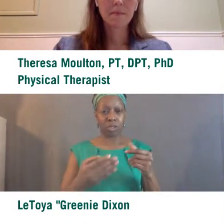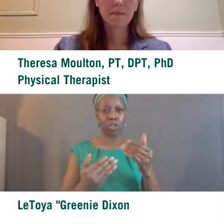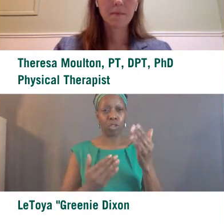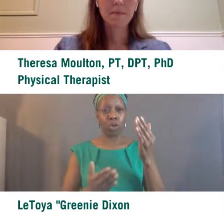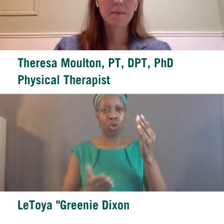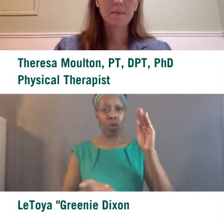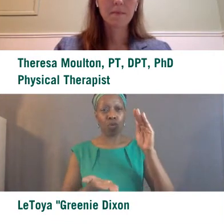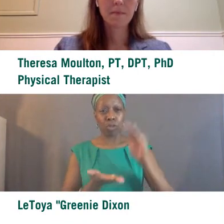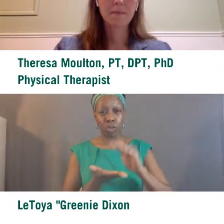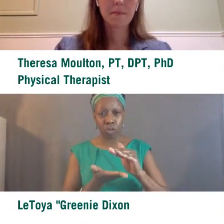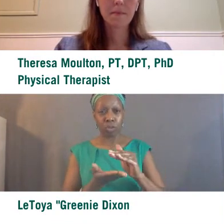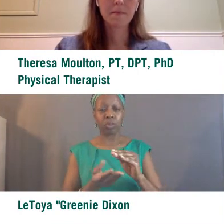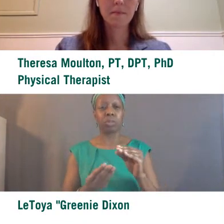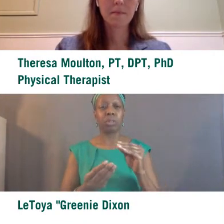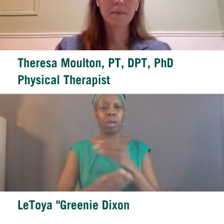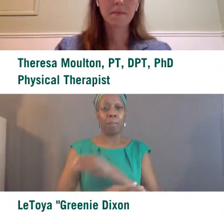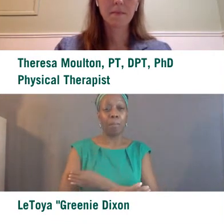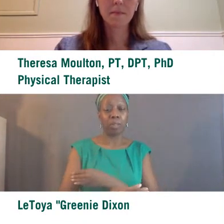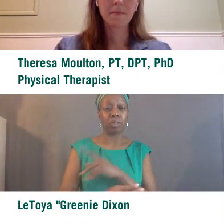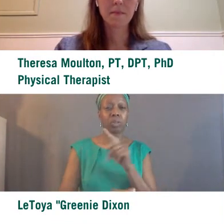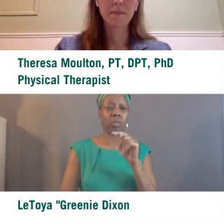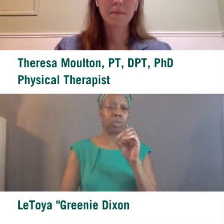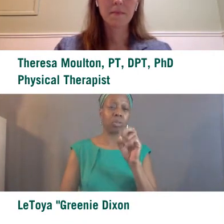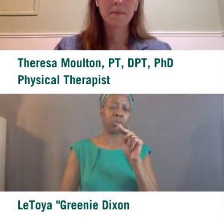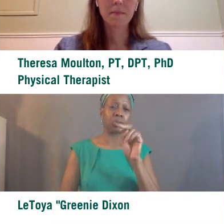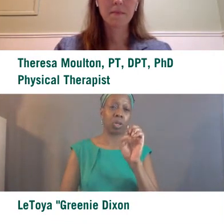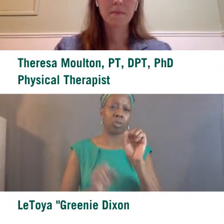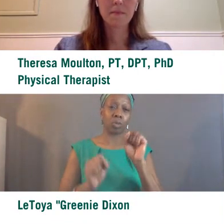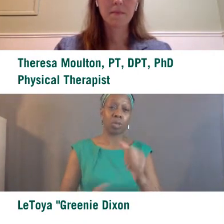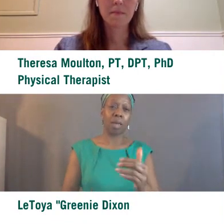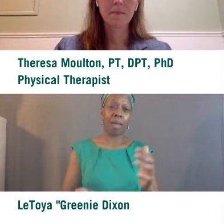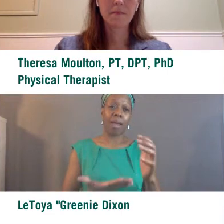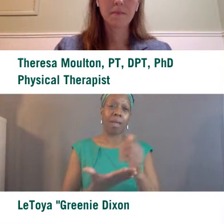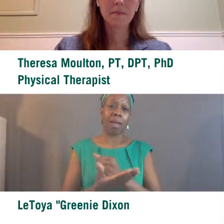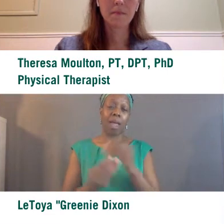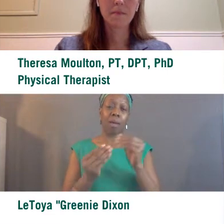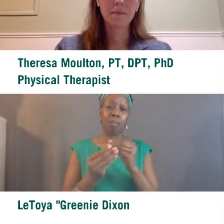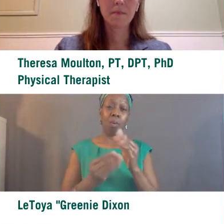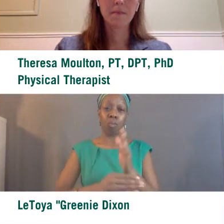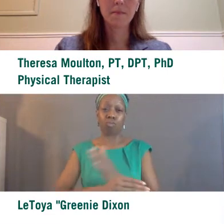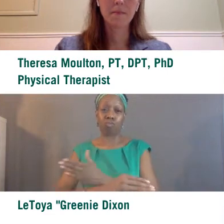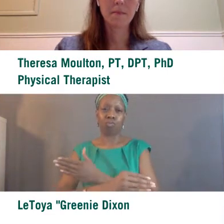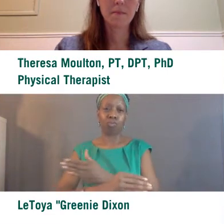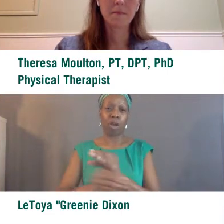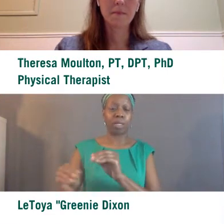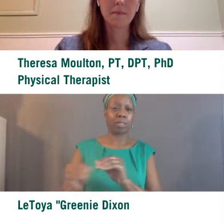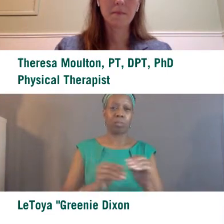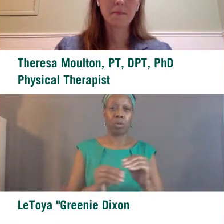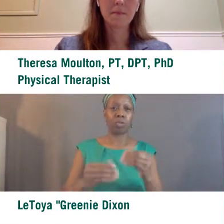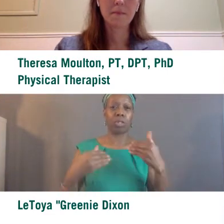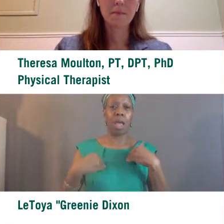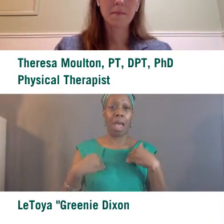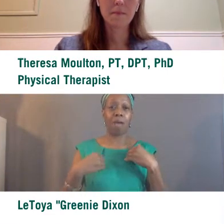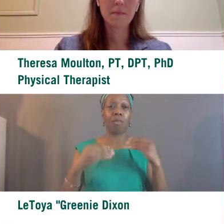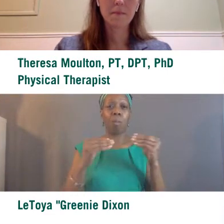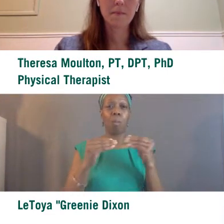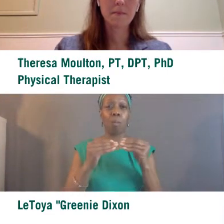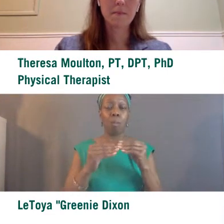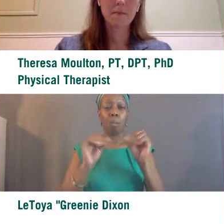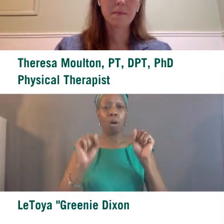so that you have a more complete ability to move the limb or the extremity.